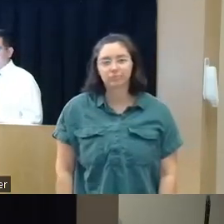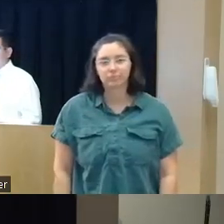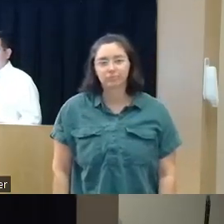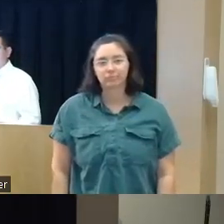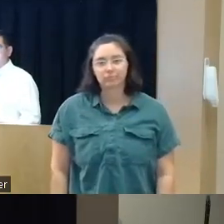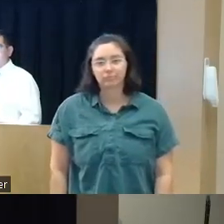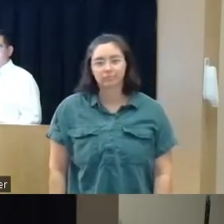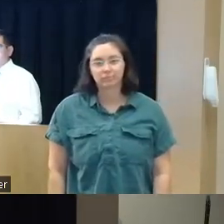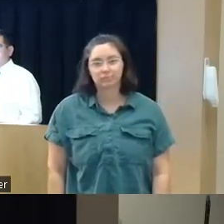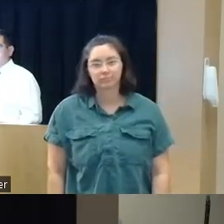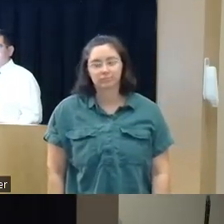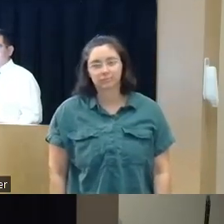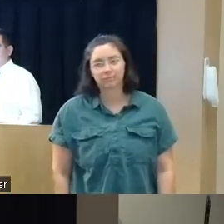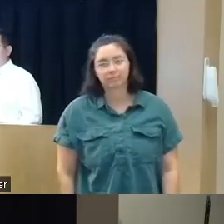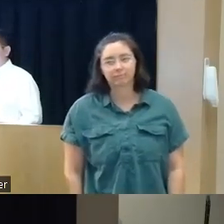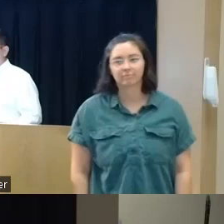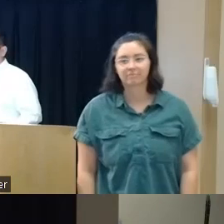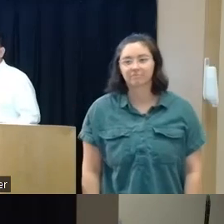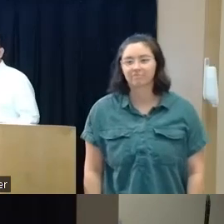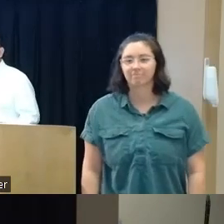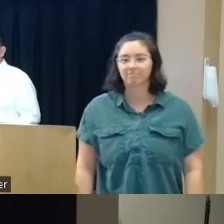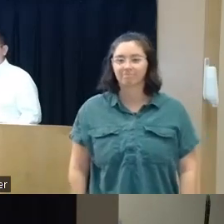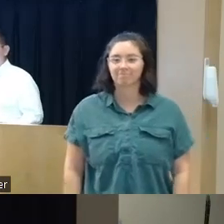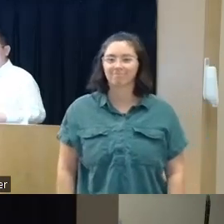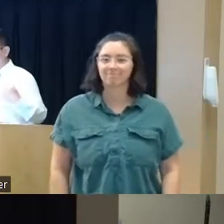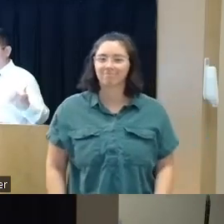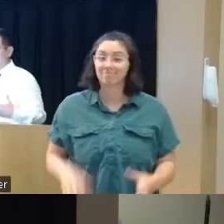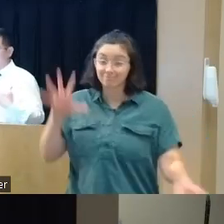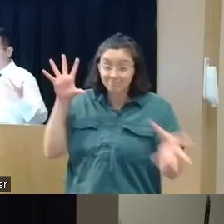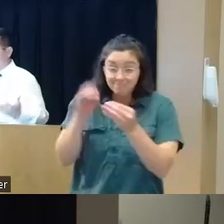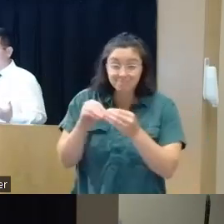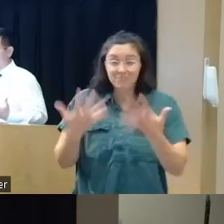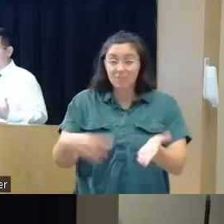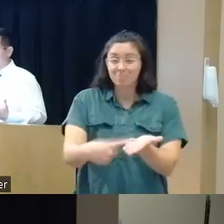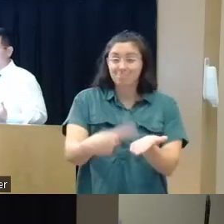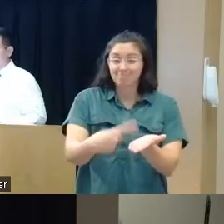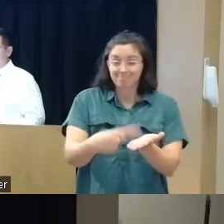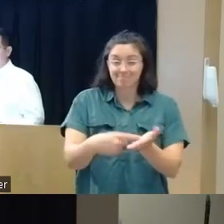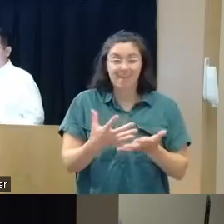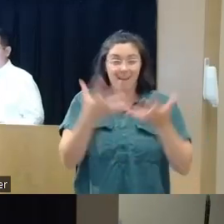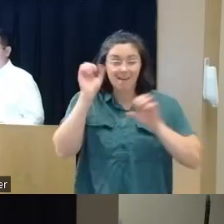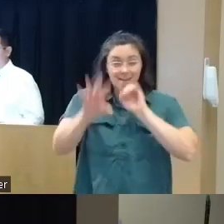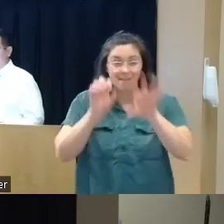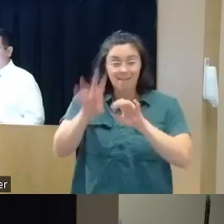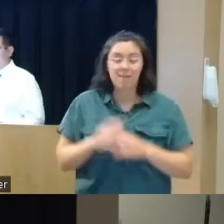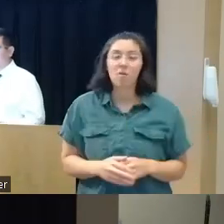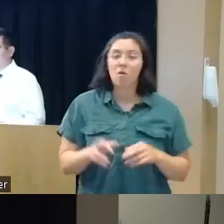and so no I've said a lot hopefully you know this thing is that this information is being received